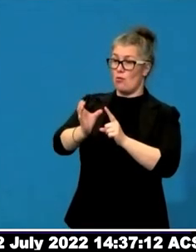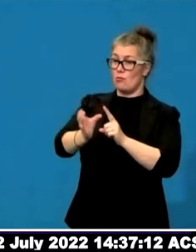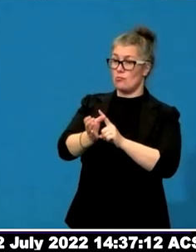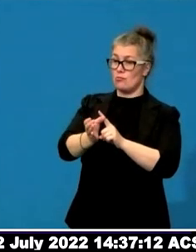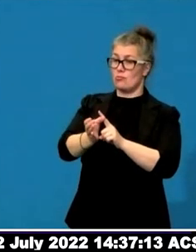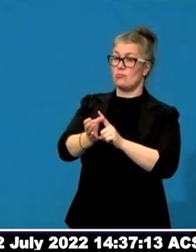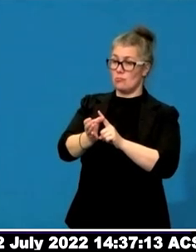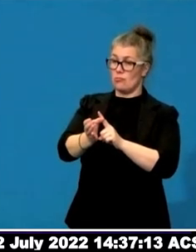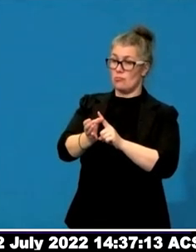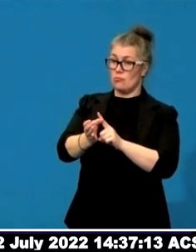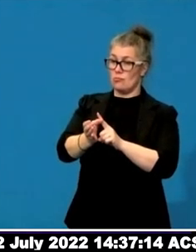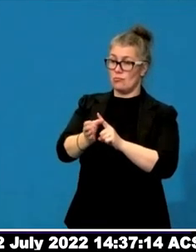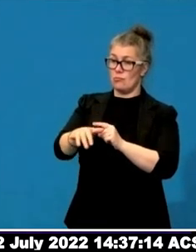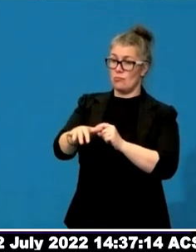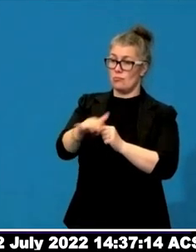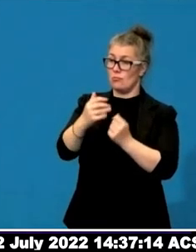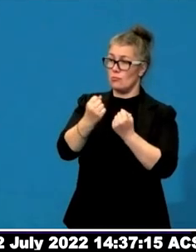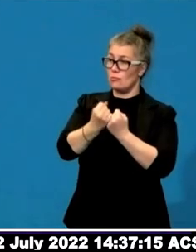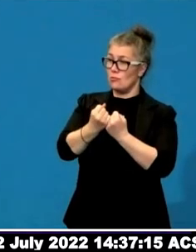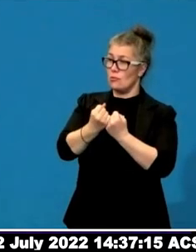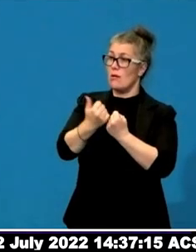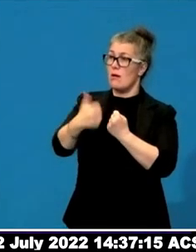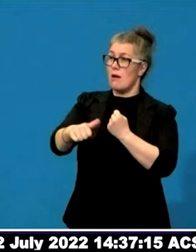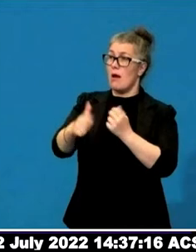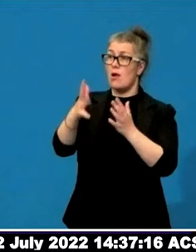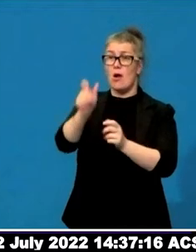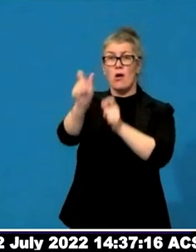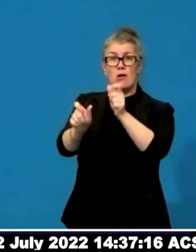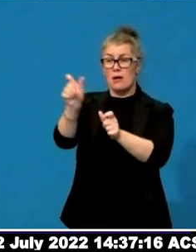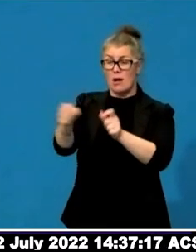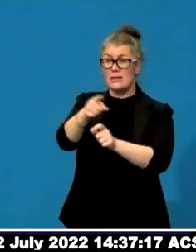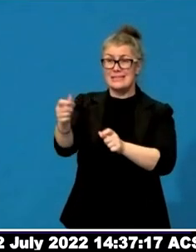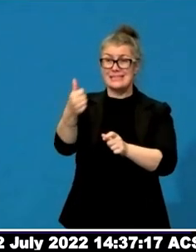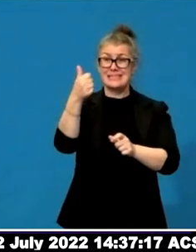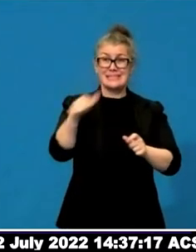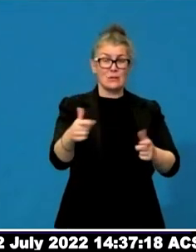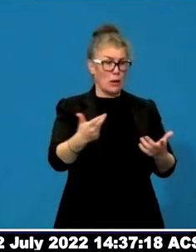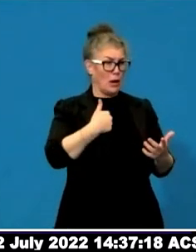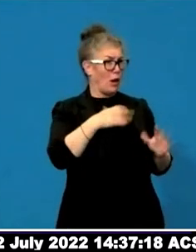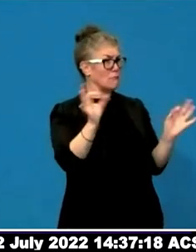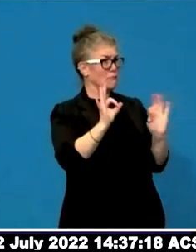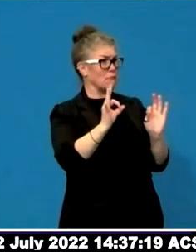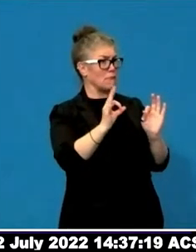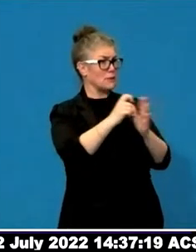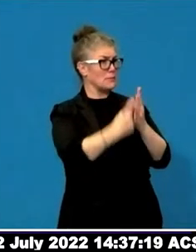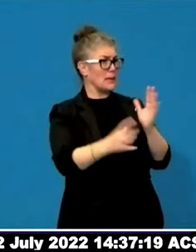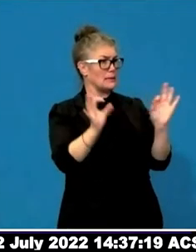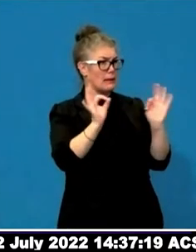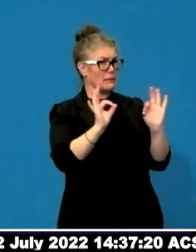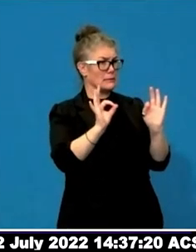you know, I've got a lot of clients that still are in that space of "No, I don't have a disability. I just need more assistance."